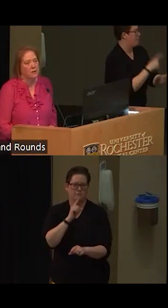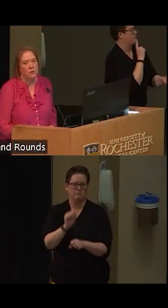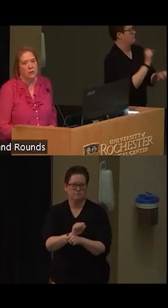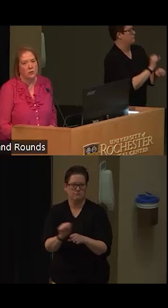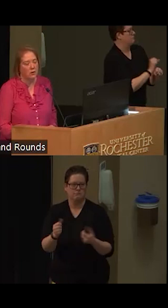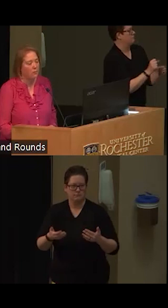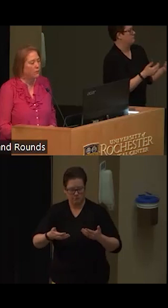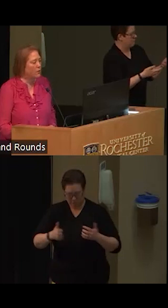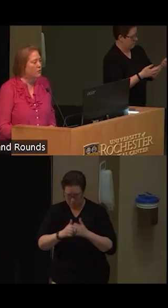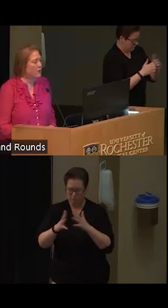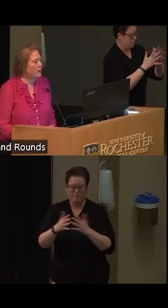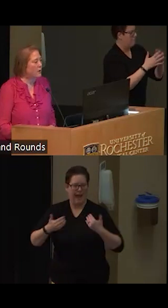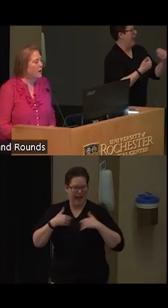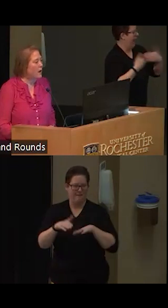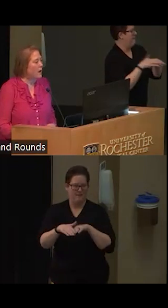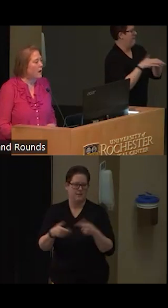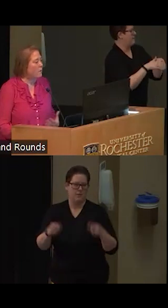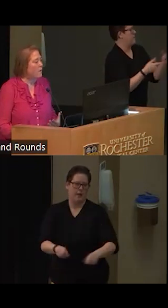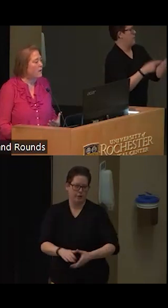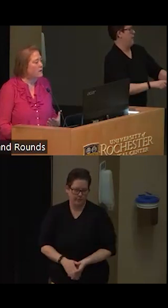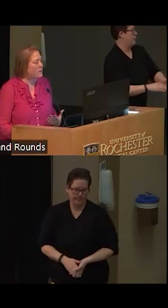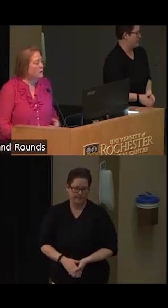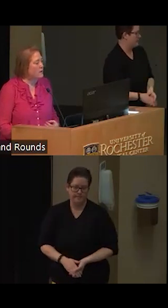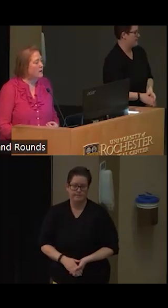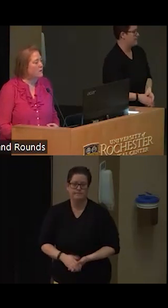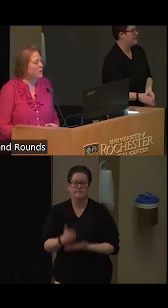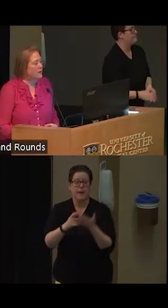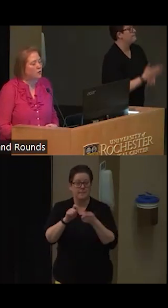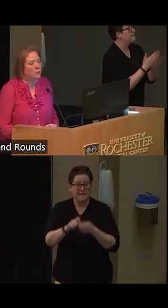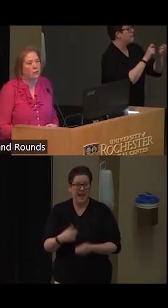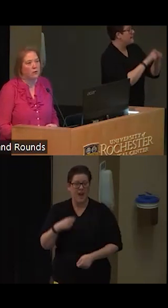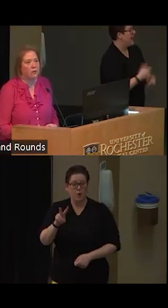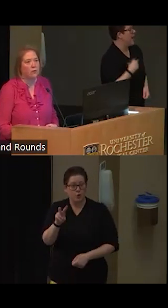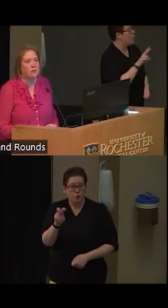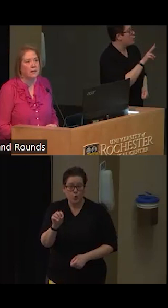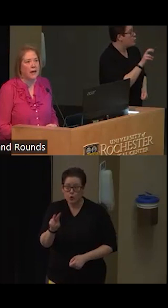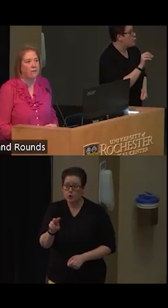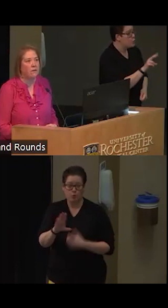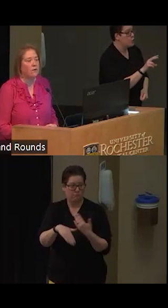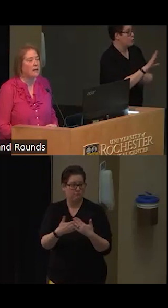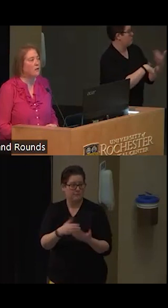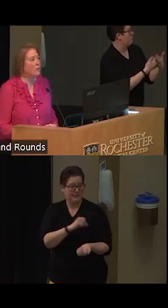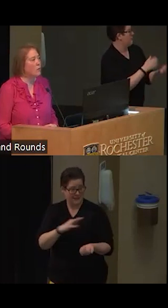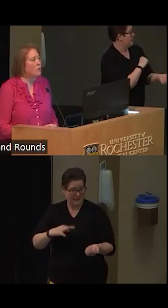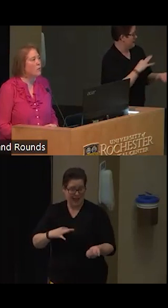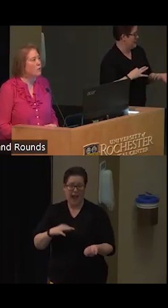simulation come to fruition we some of the details we had 202 staff that we needed to move through